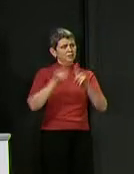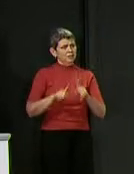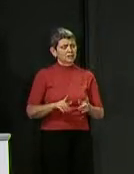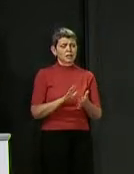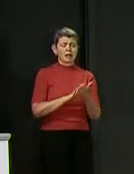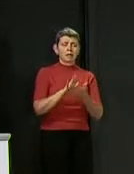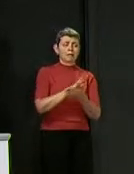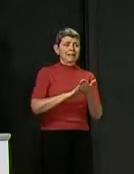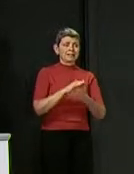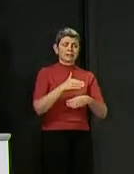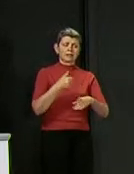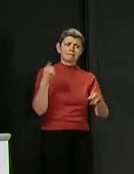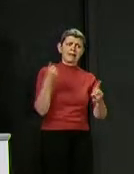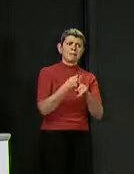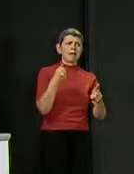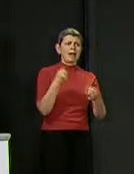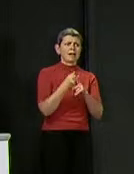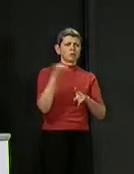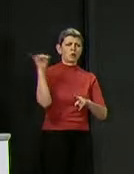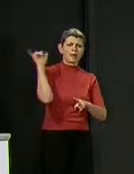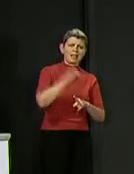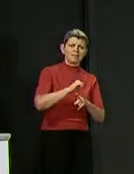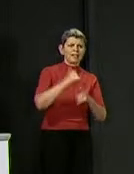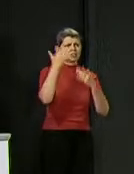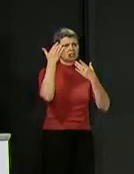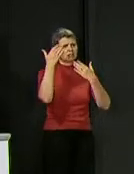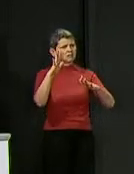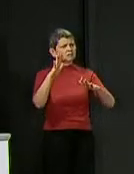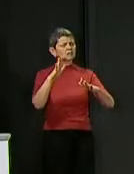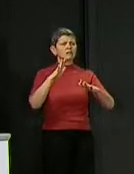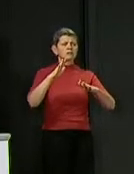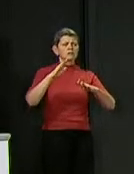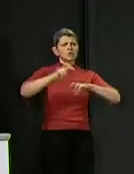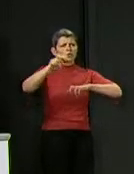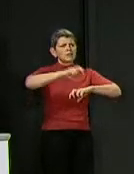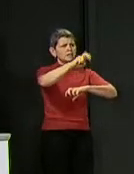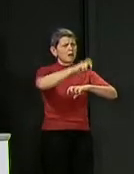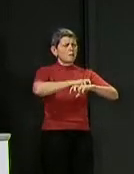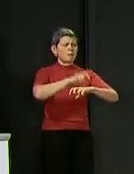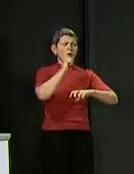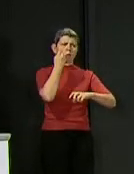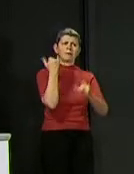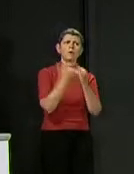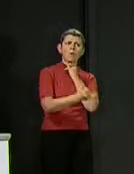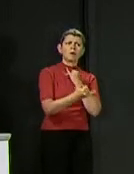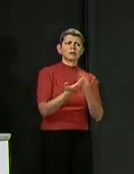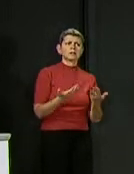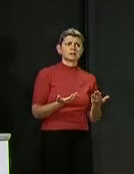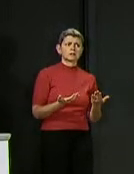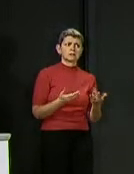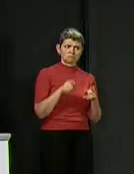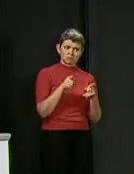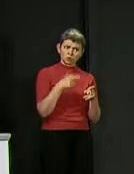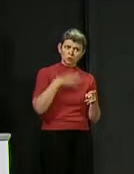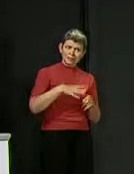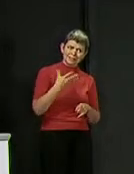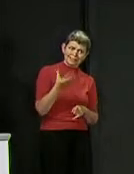people are fearful for their jobs. Is this something you must take heed of, and sort